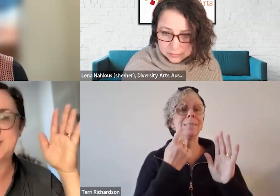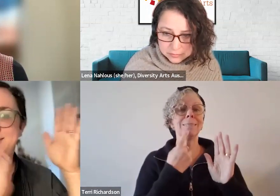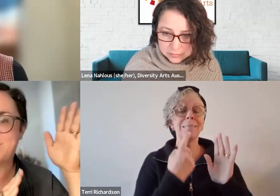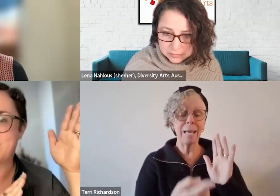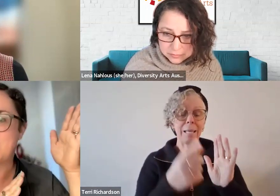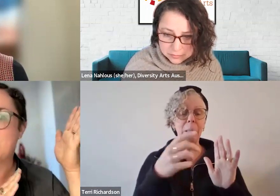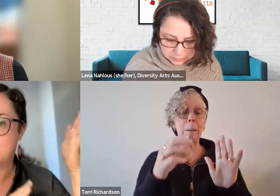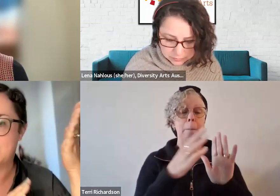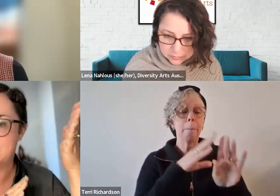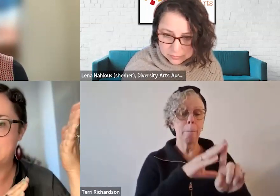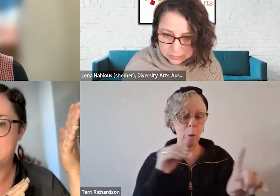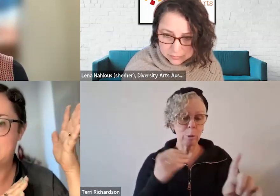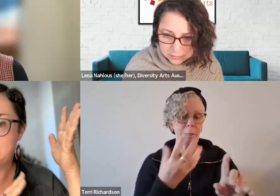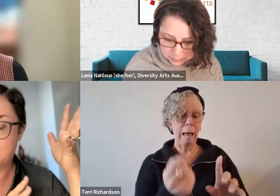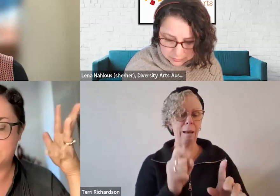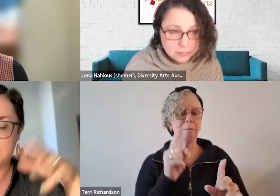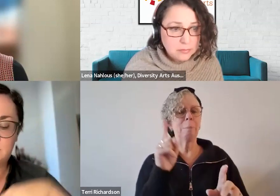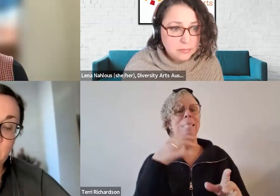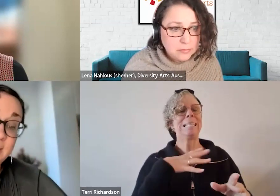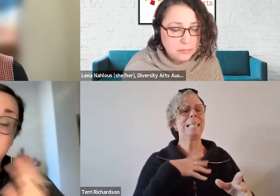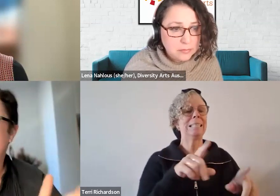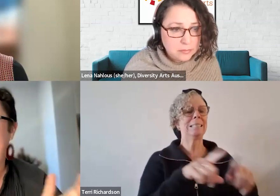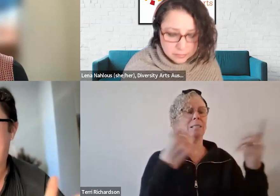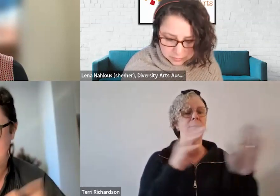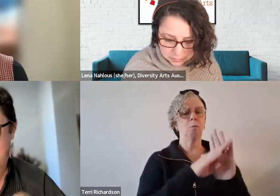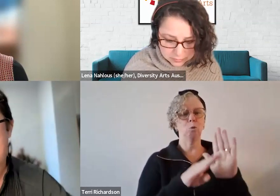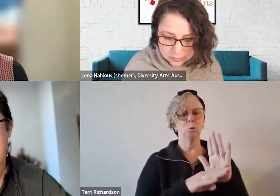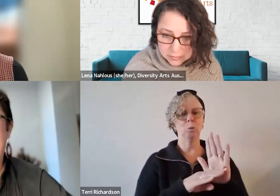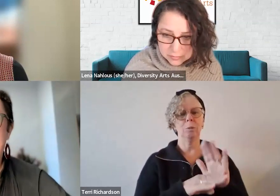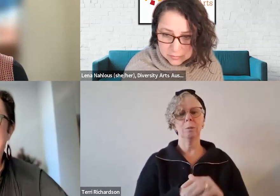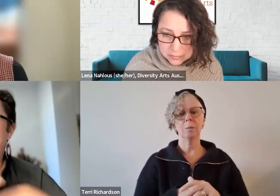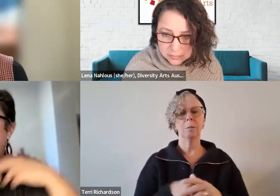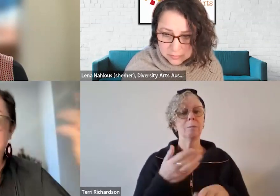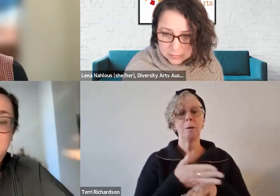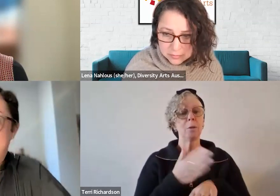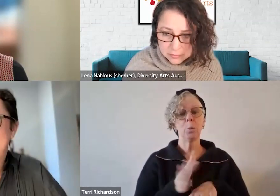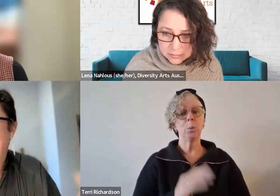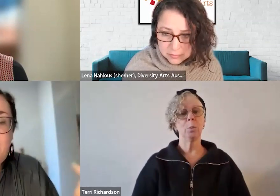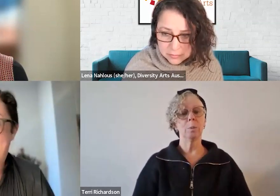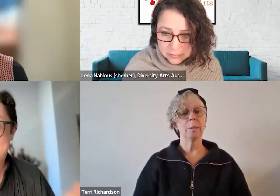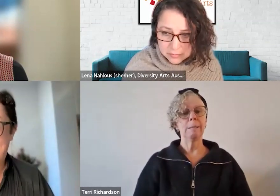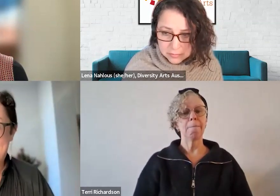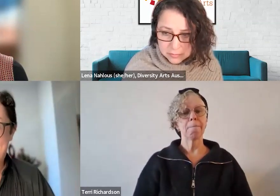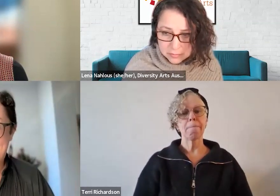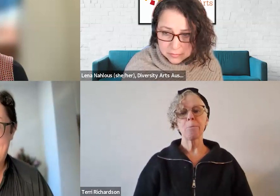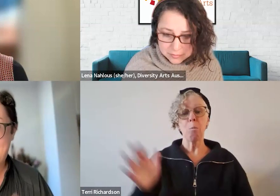but which is different from required rules. So this is all very new. So we're all having this conversation together,